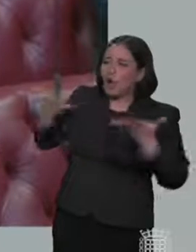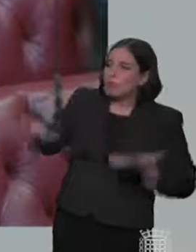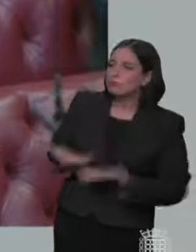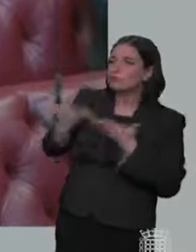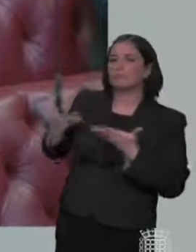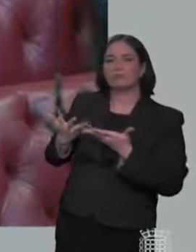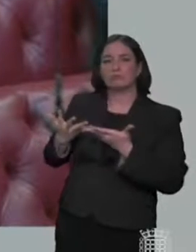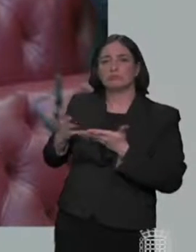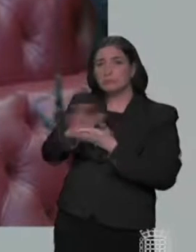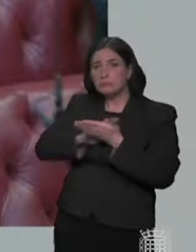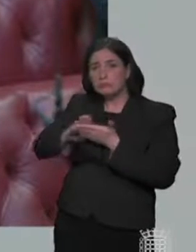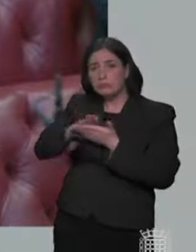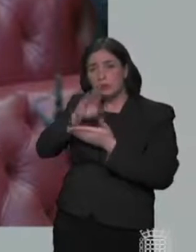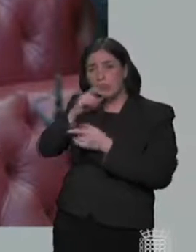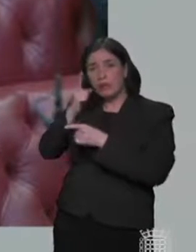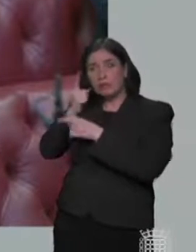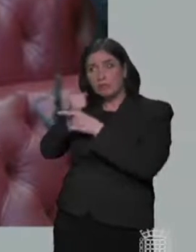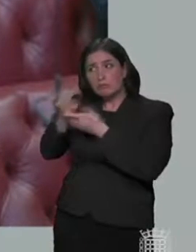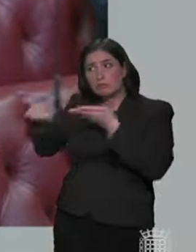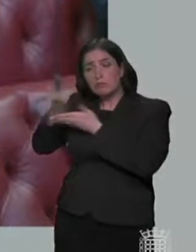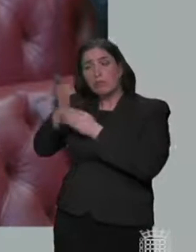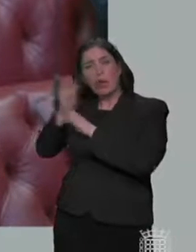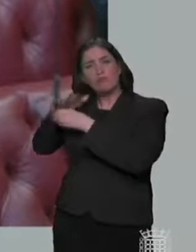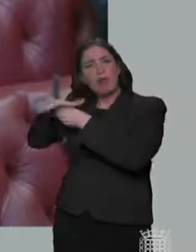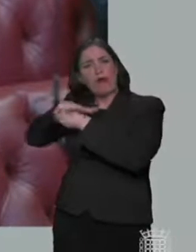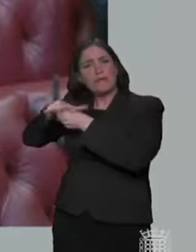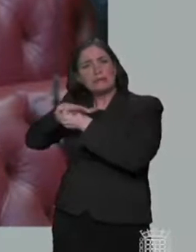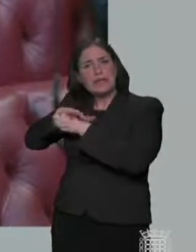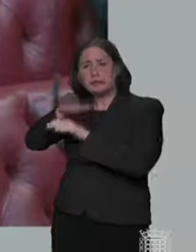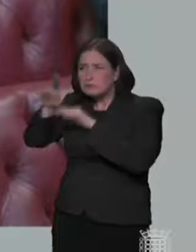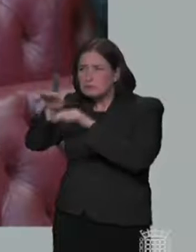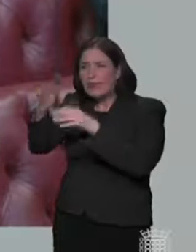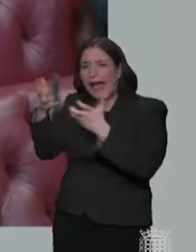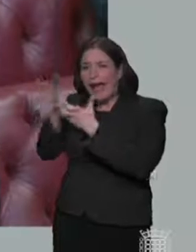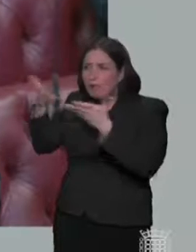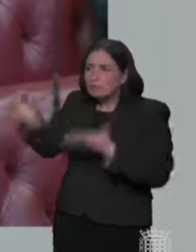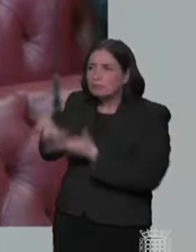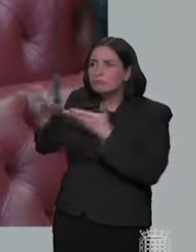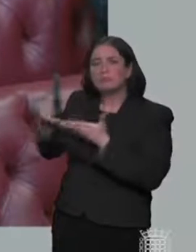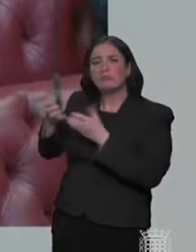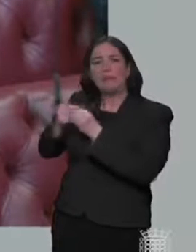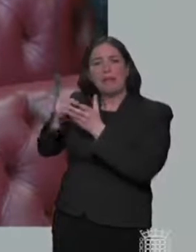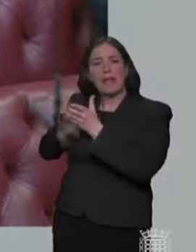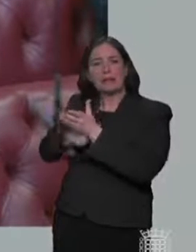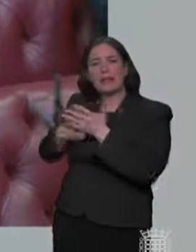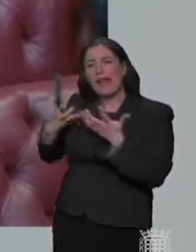the private sector to encourage wider support for bsl through vrs and face-to-face interpretation